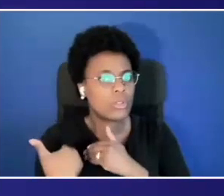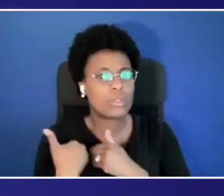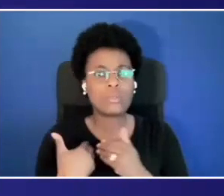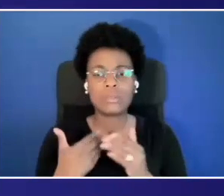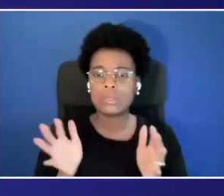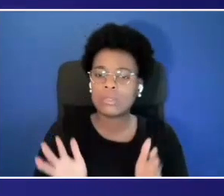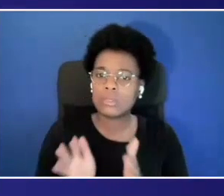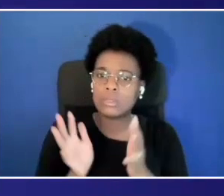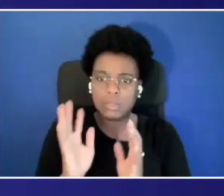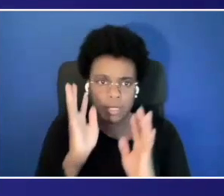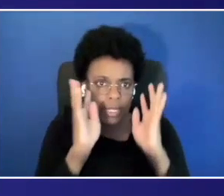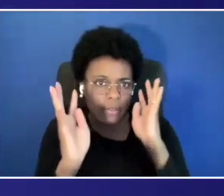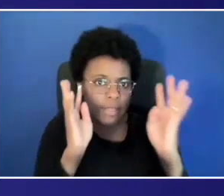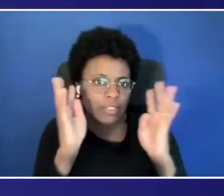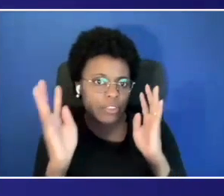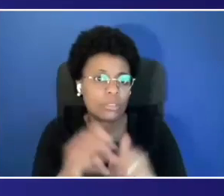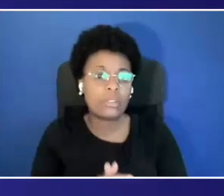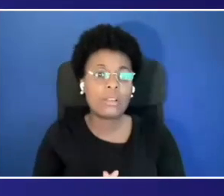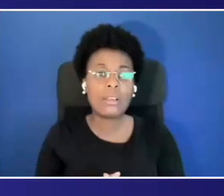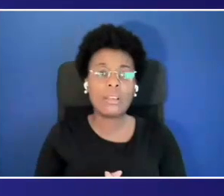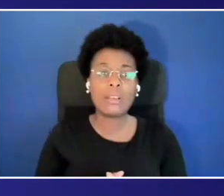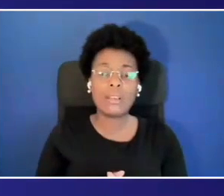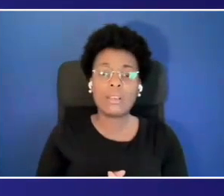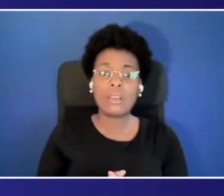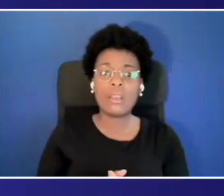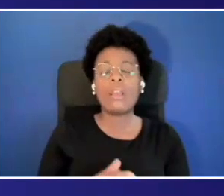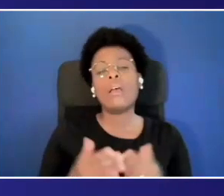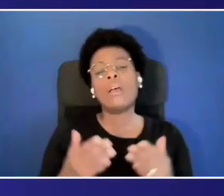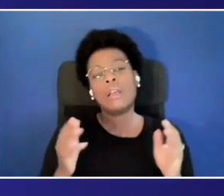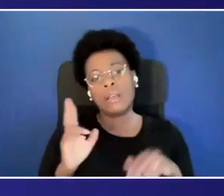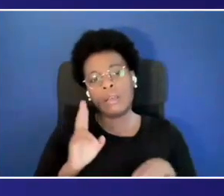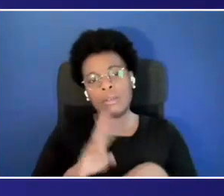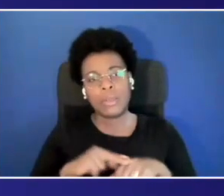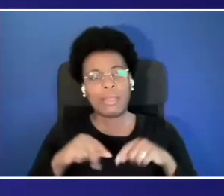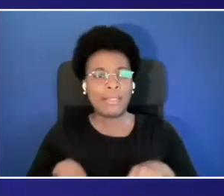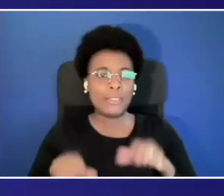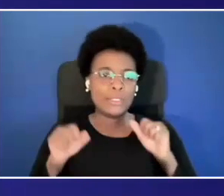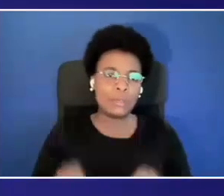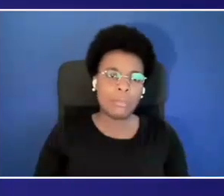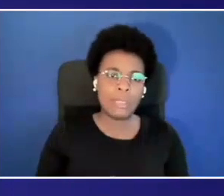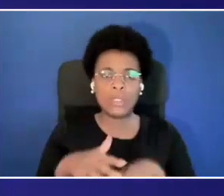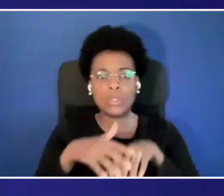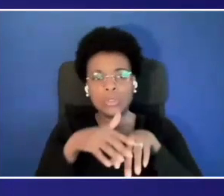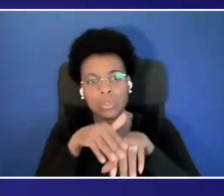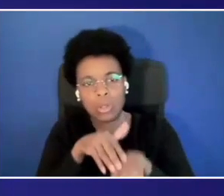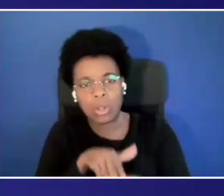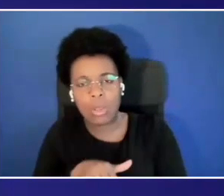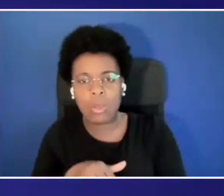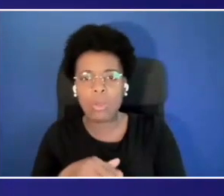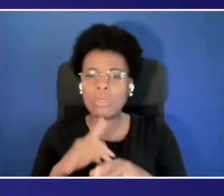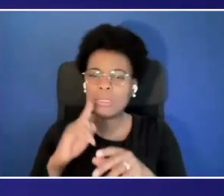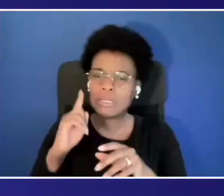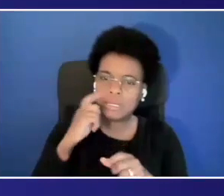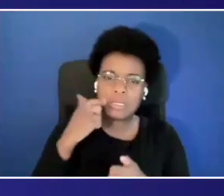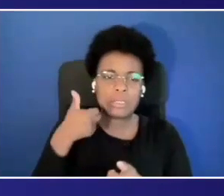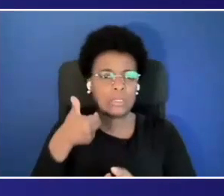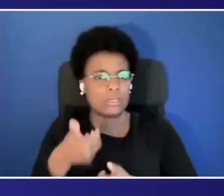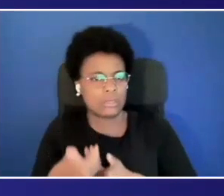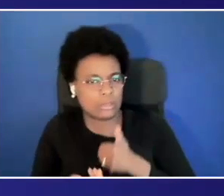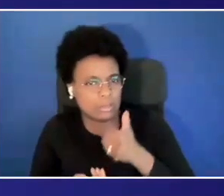Yes, we're heading into what can become a slow bureaucratic maze. This rule making process will require hard work and careful thought.